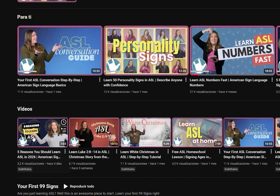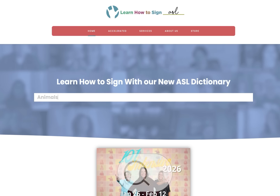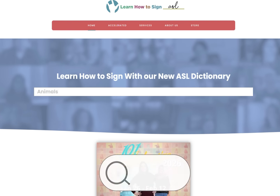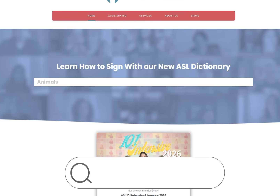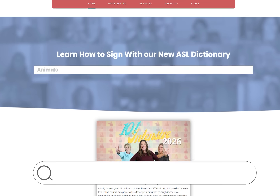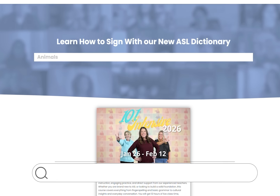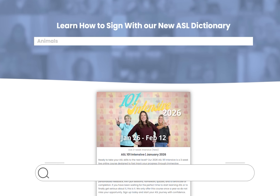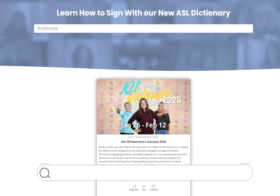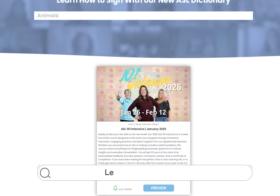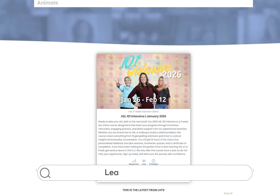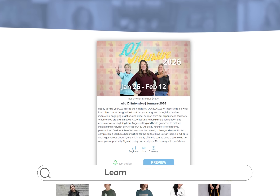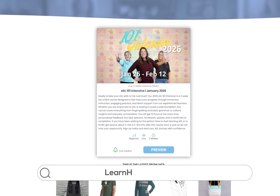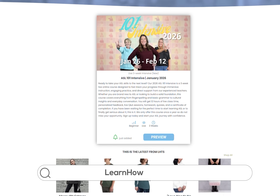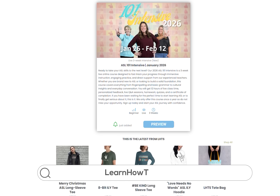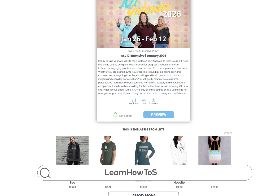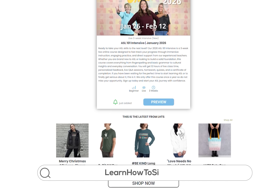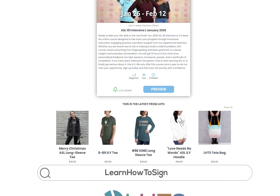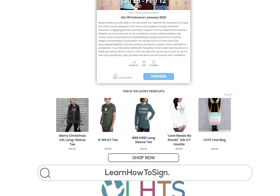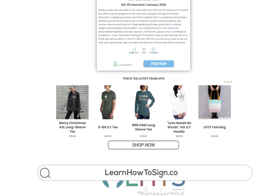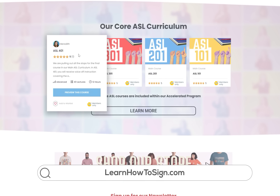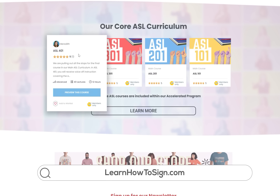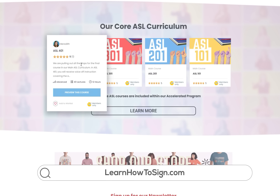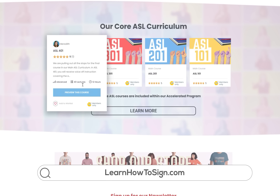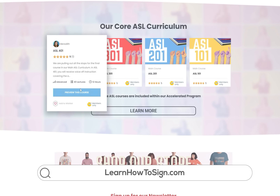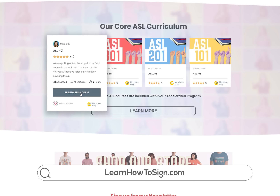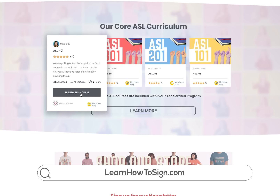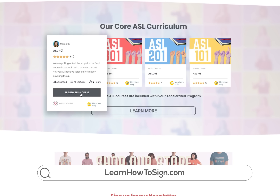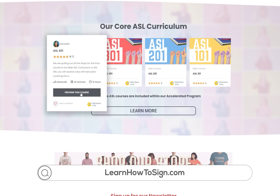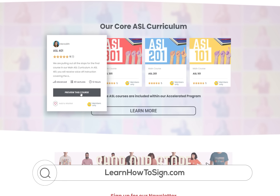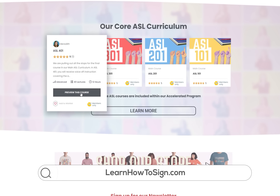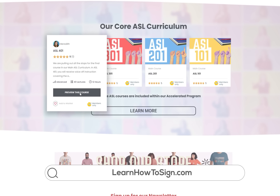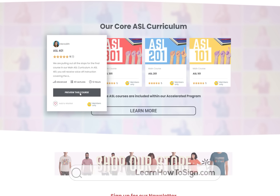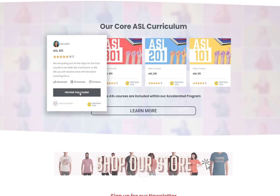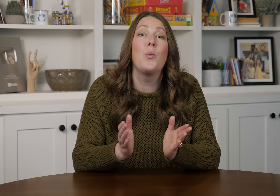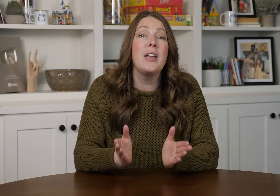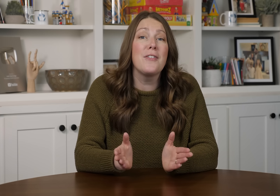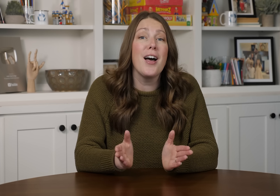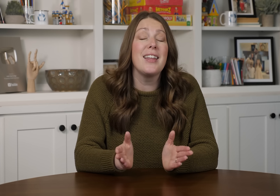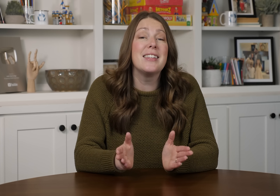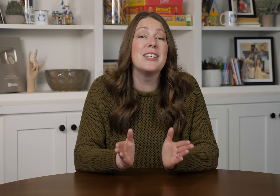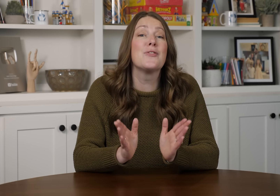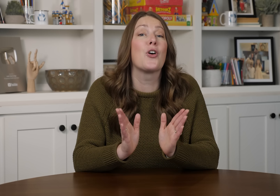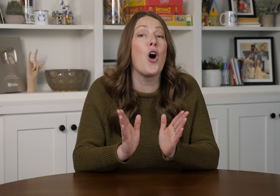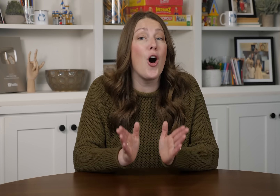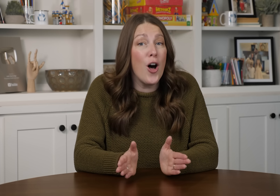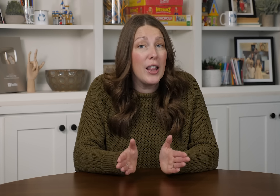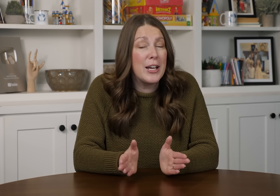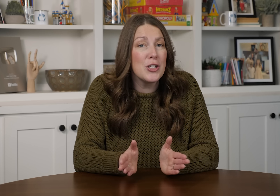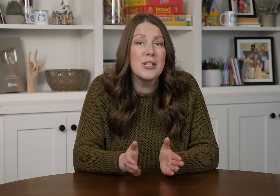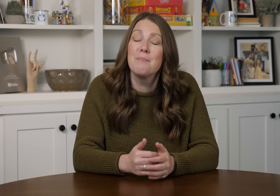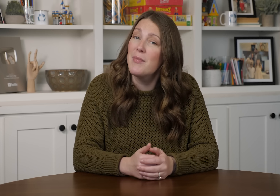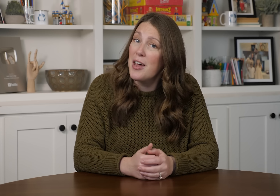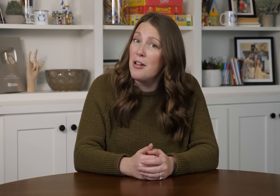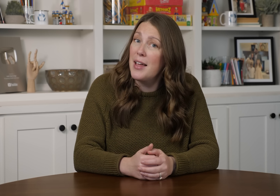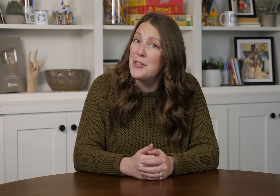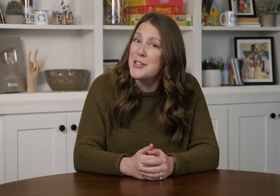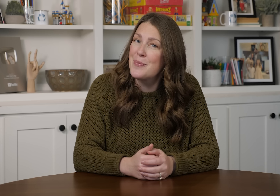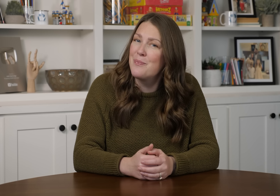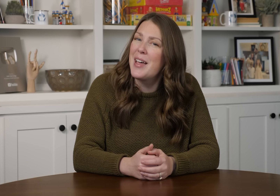or explore our full ASL courses at learn how to signcom We've got lessons for all ages and all levels